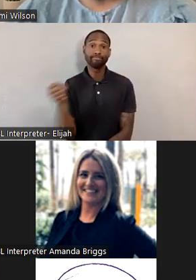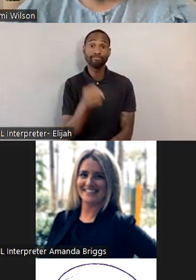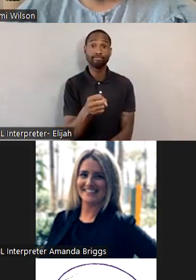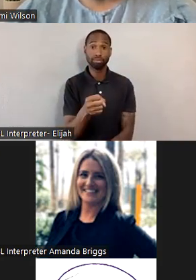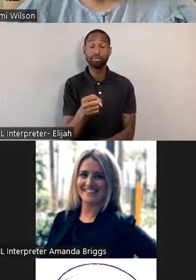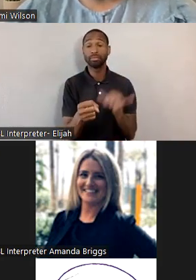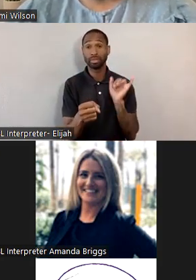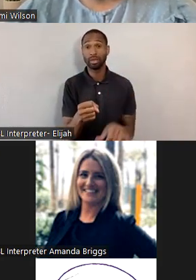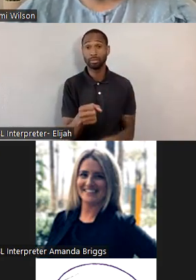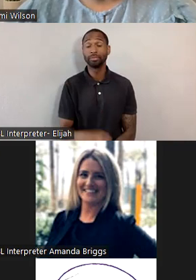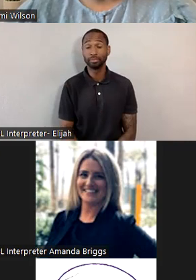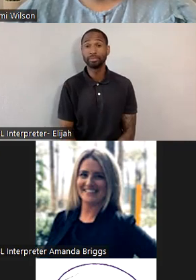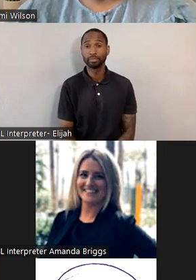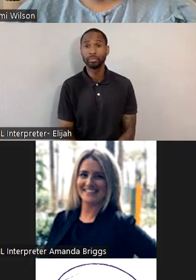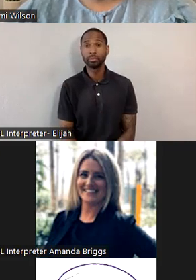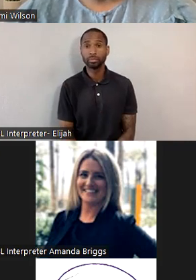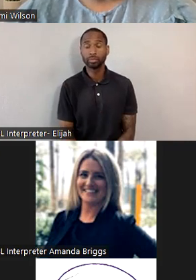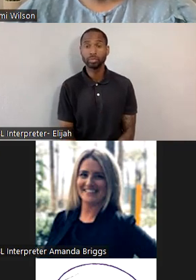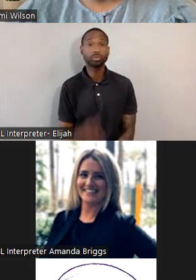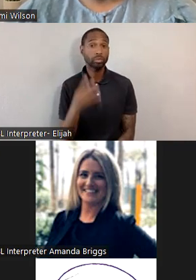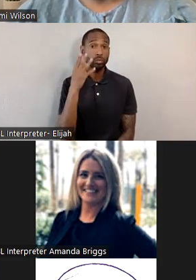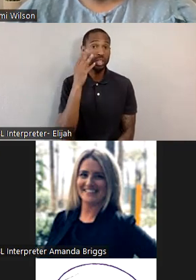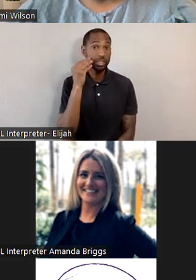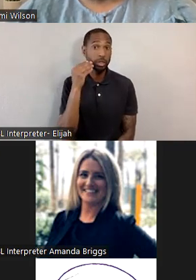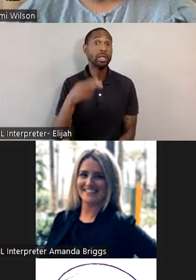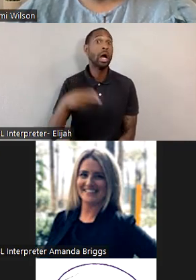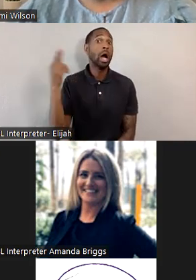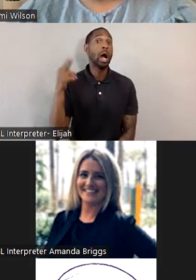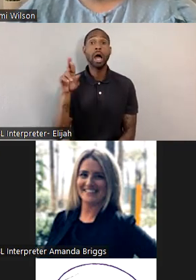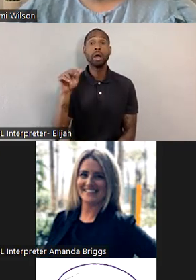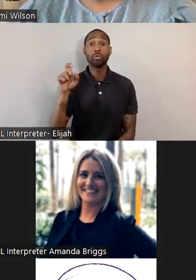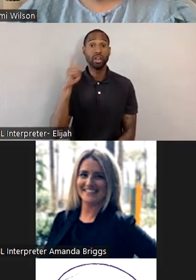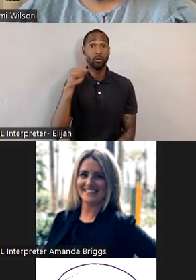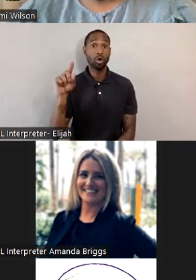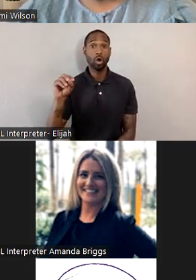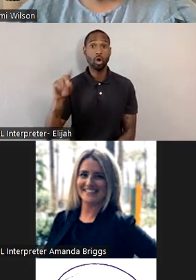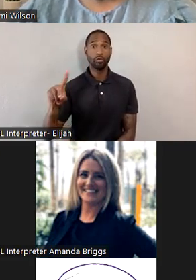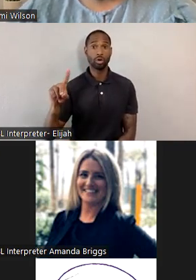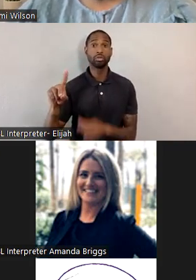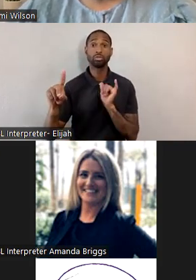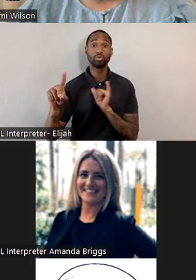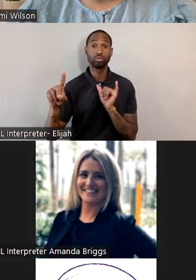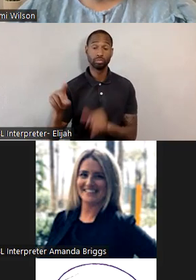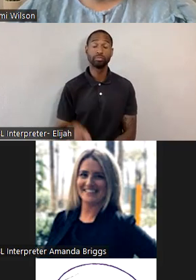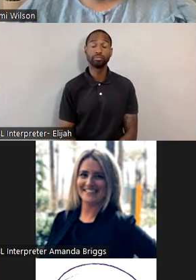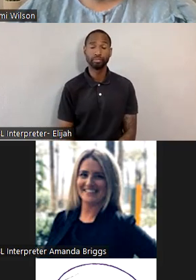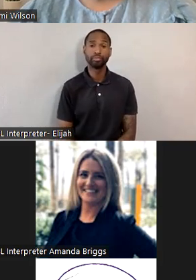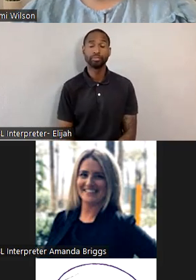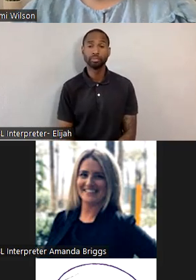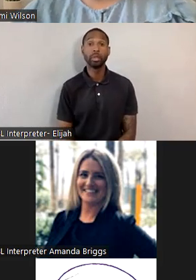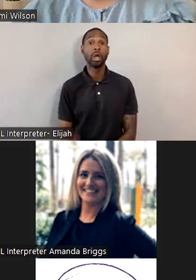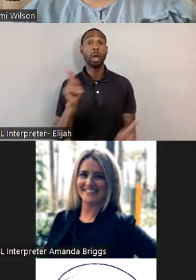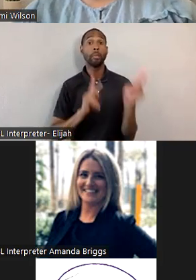experience higher rates of overdose. So, people who are leaving a setting